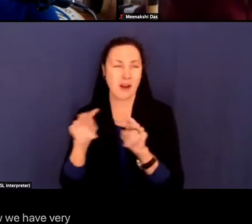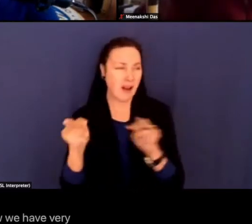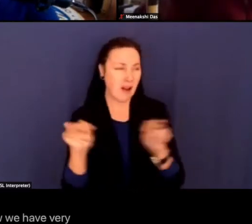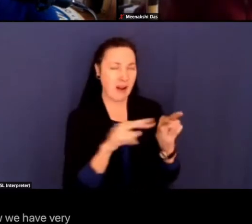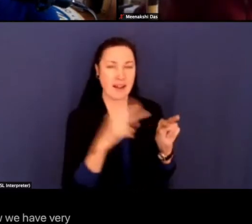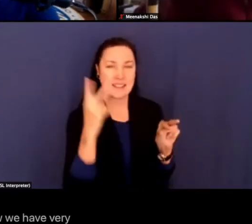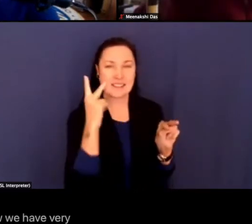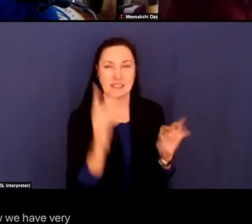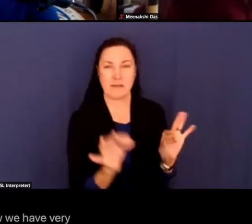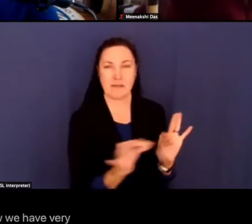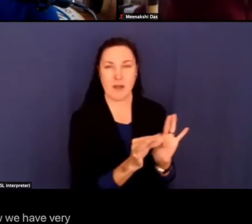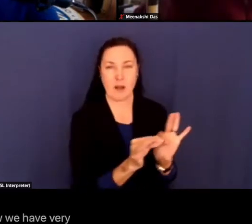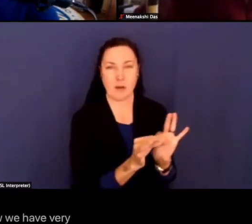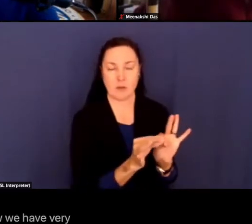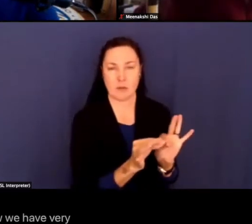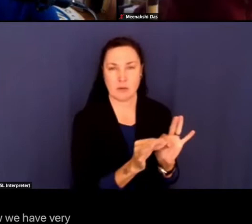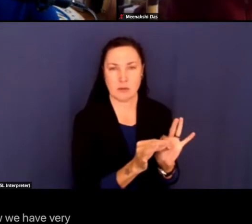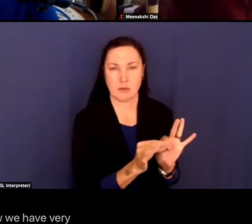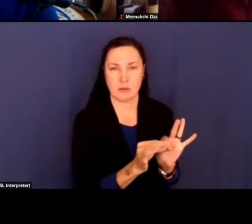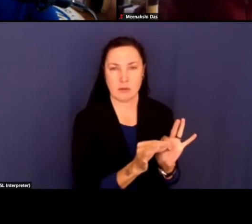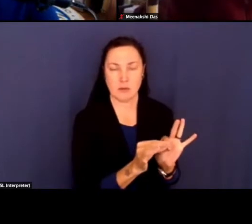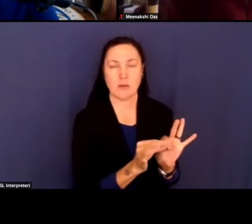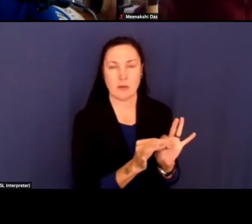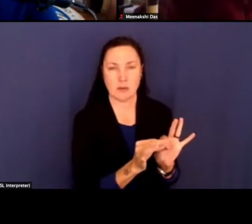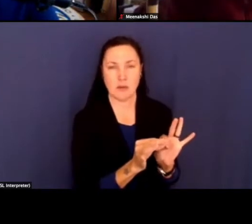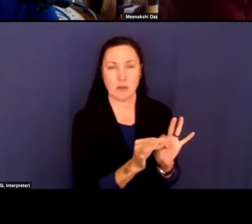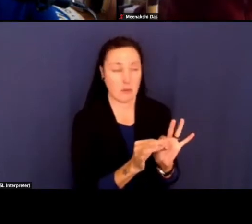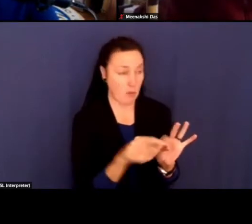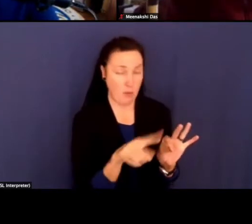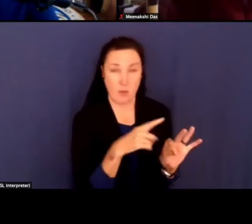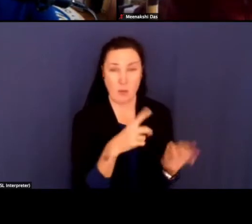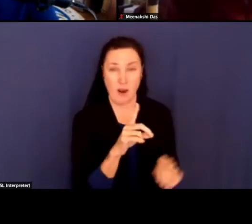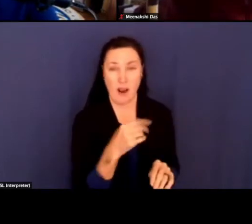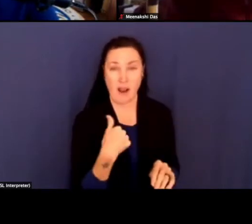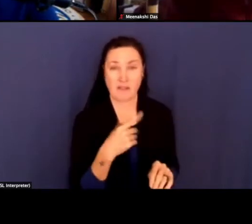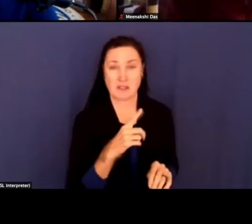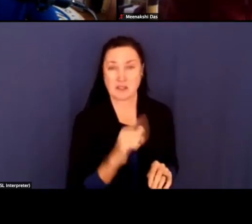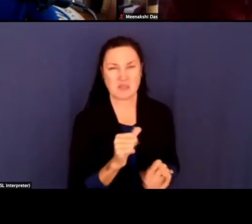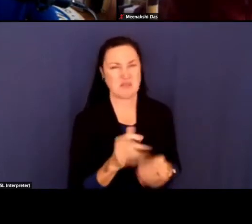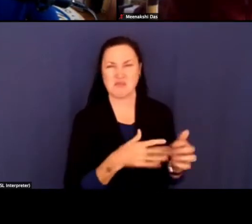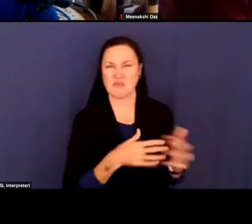it is that they are doing and they see that this unique perspective is actually a really